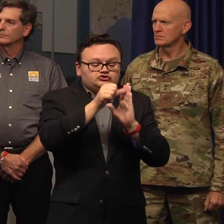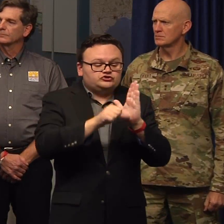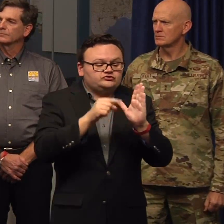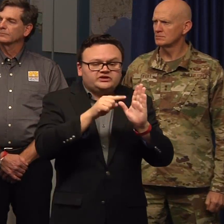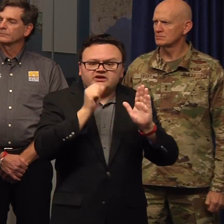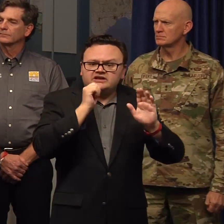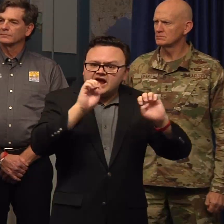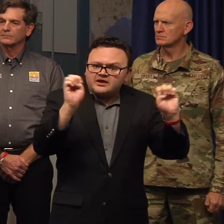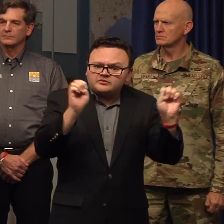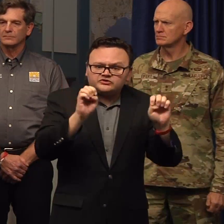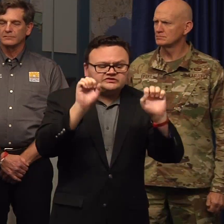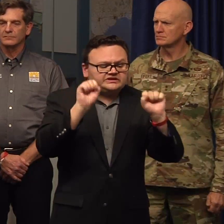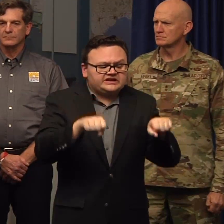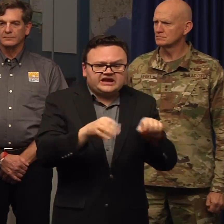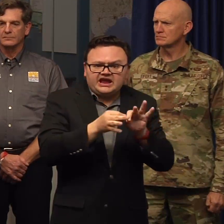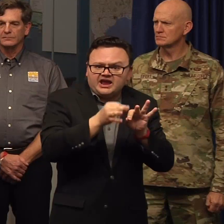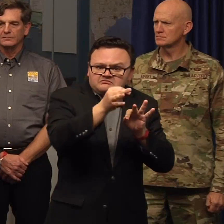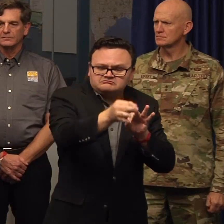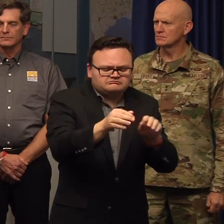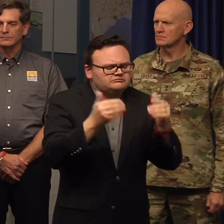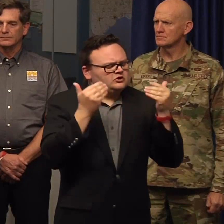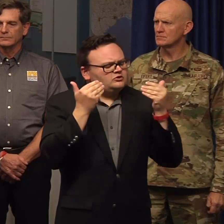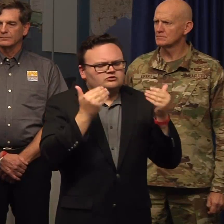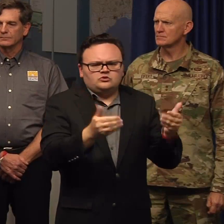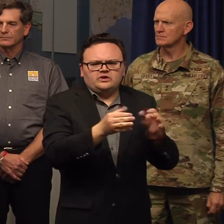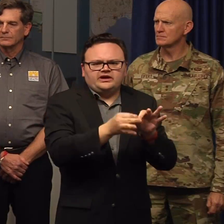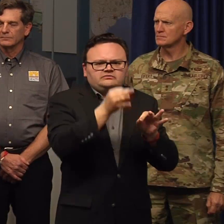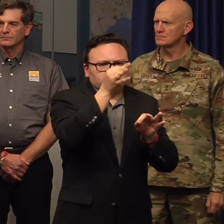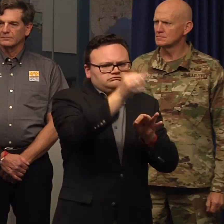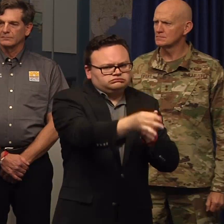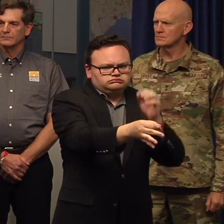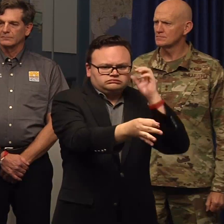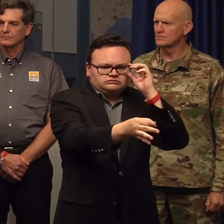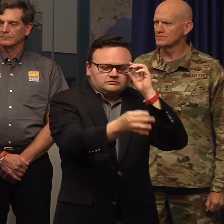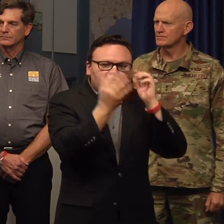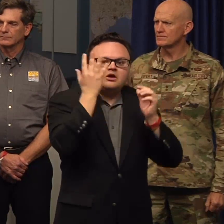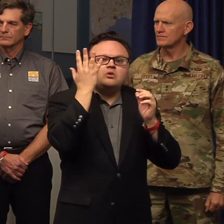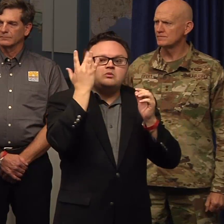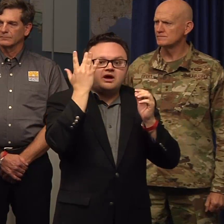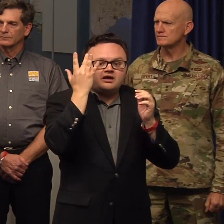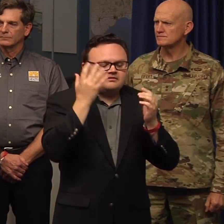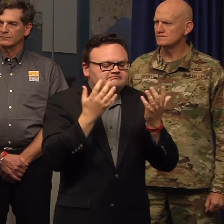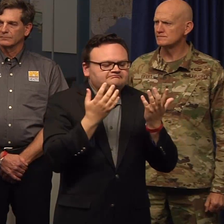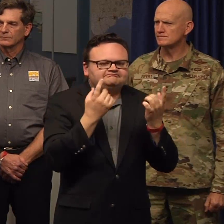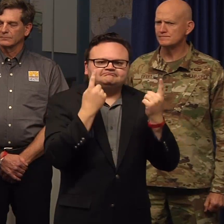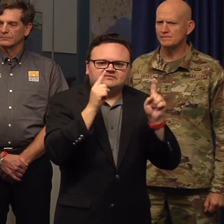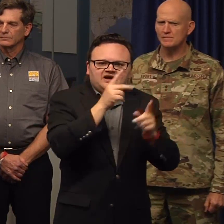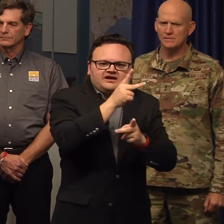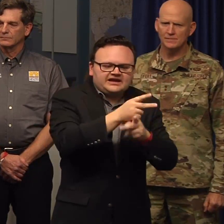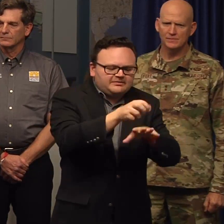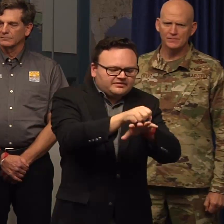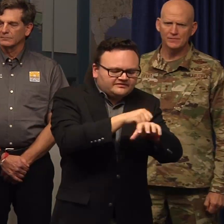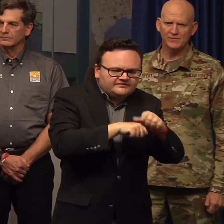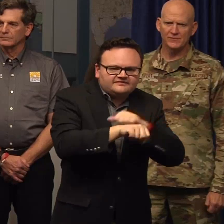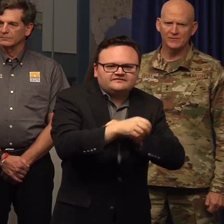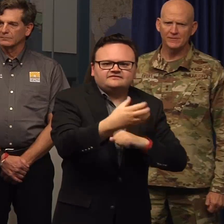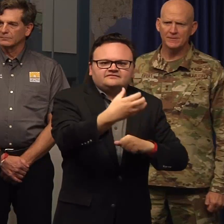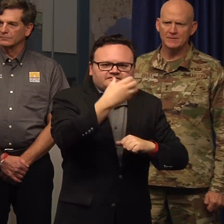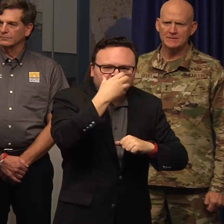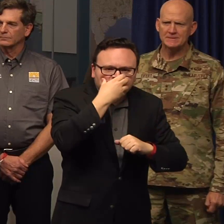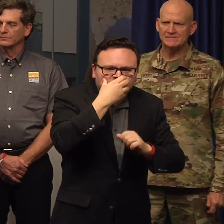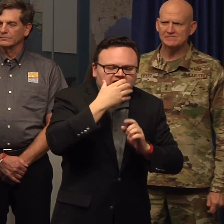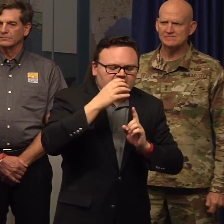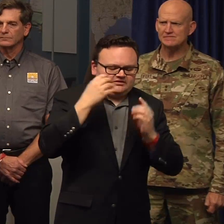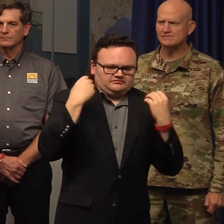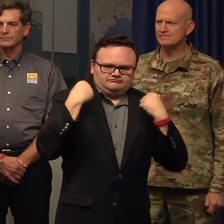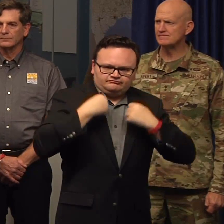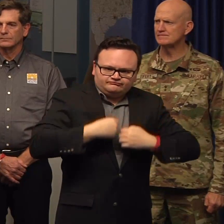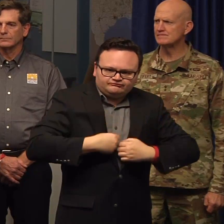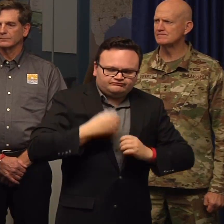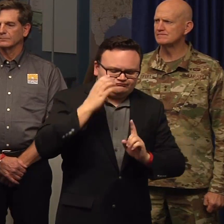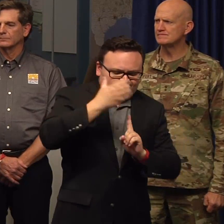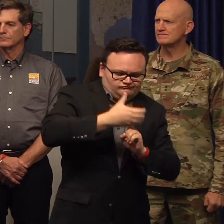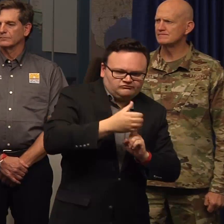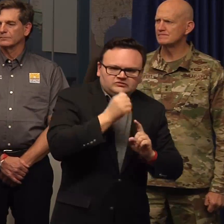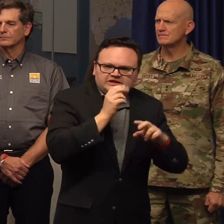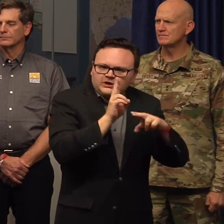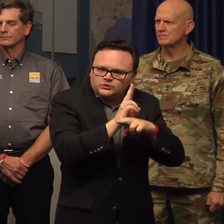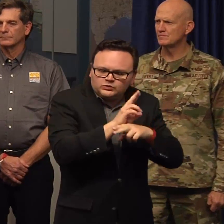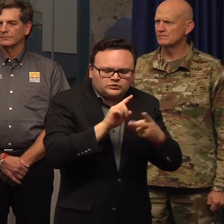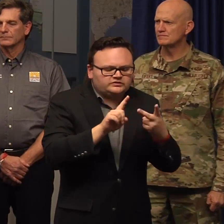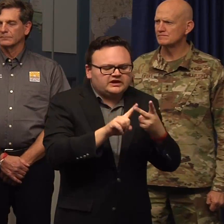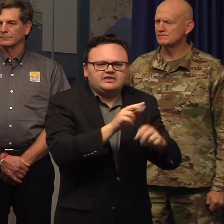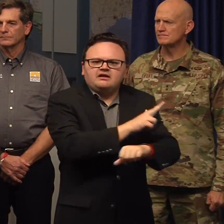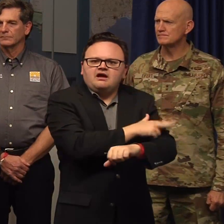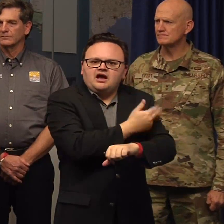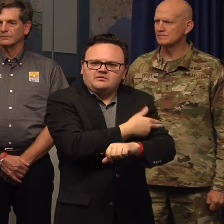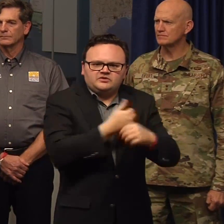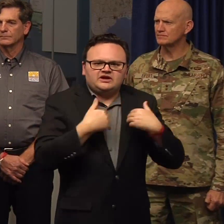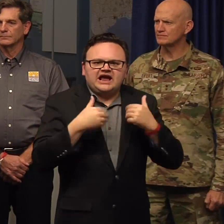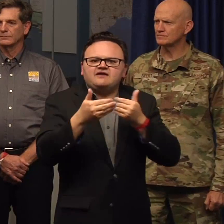GETTING IN THE RIGHT PLACE ON